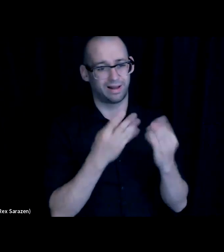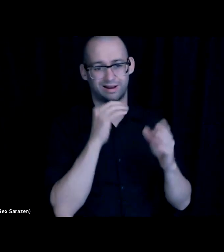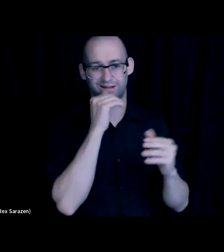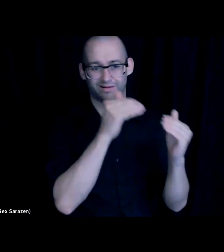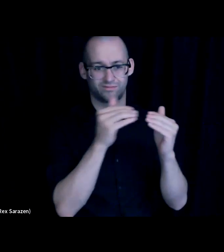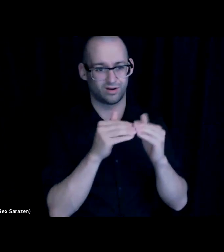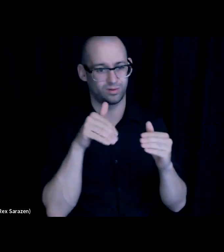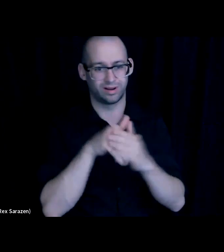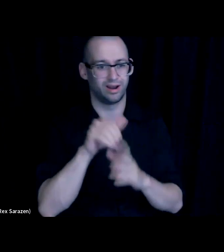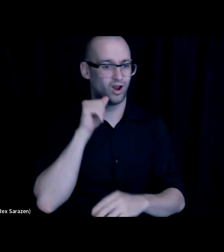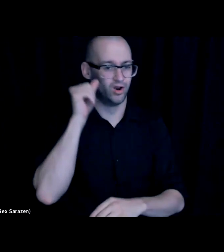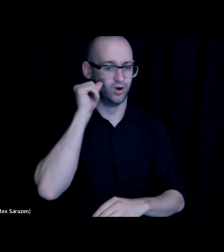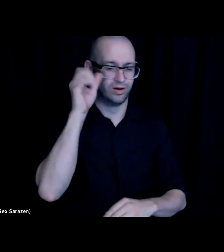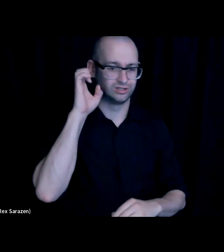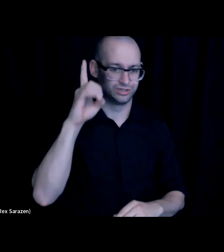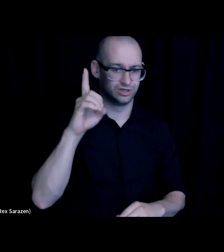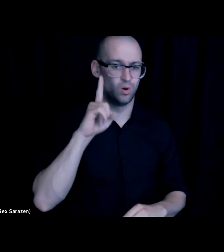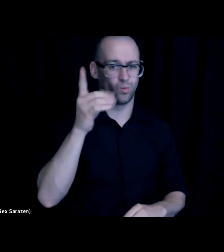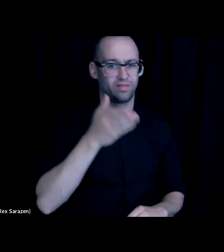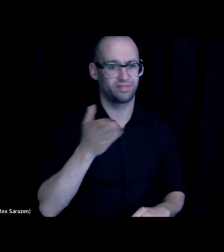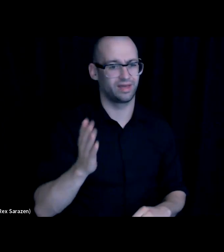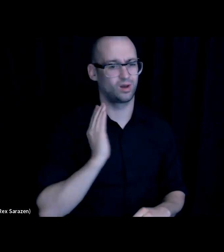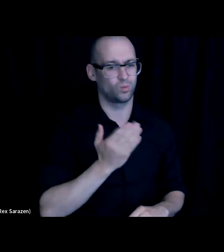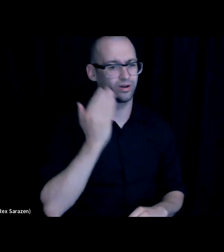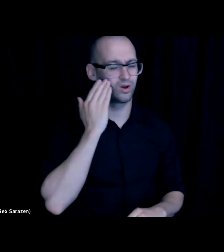adult education. One thing that we, you know, that the Sacramento County Office of Education